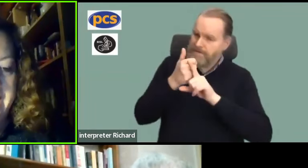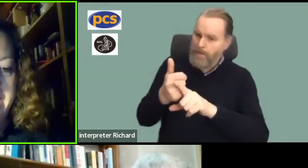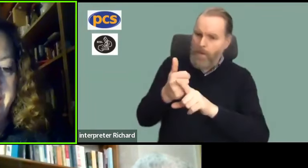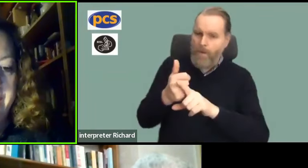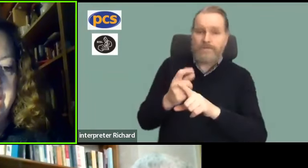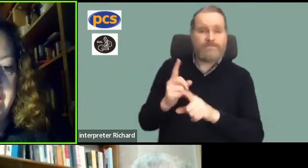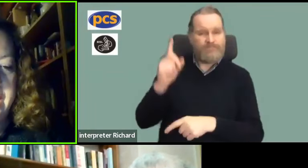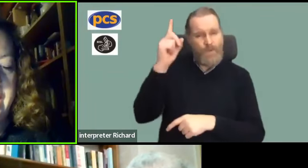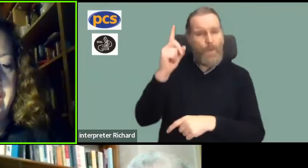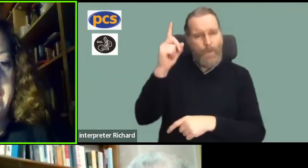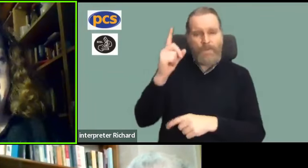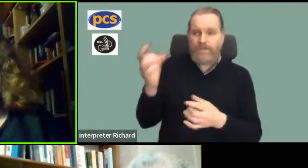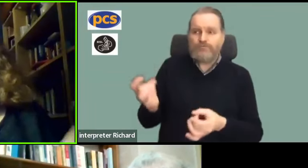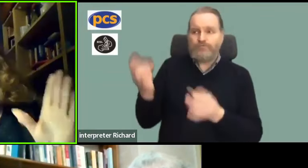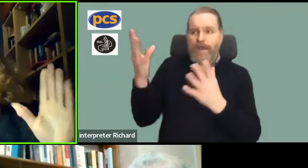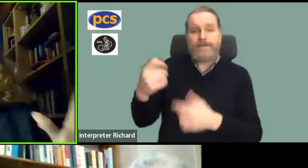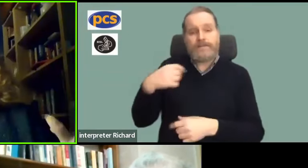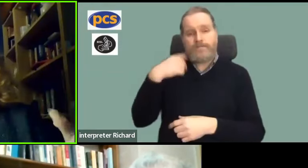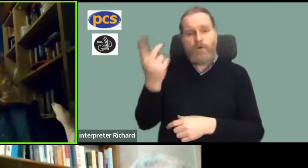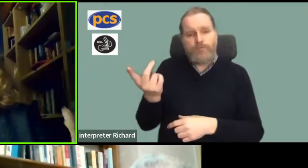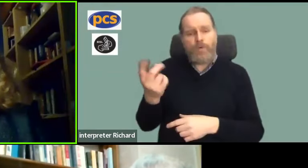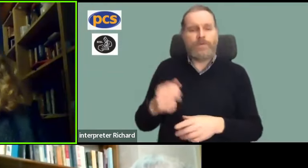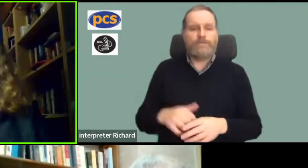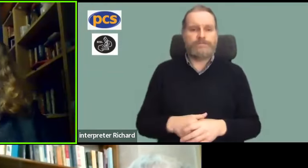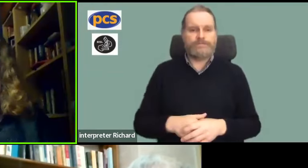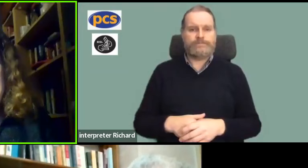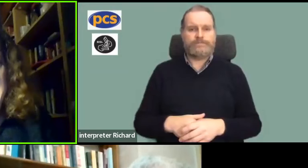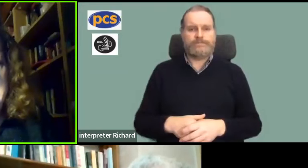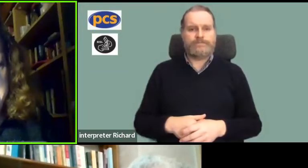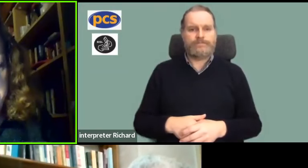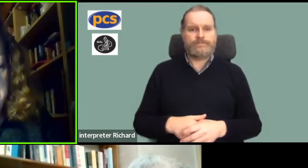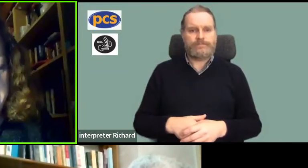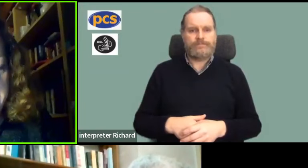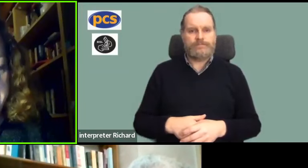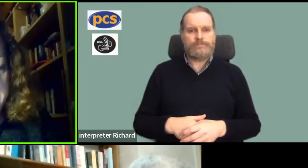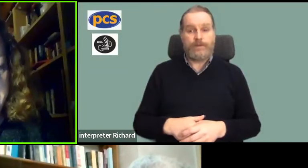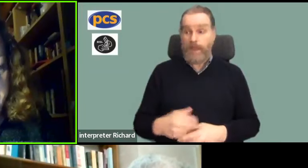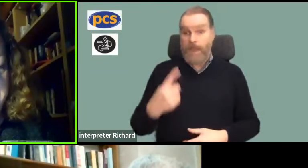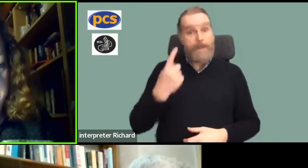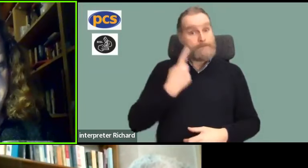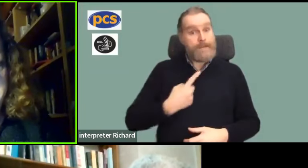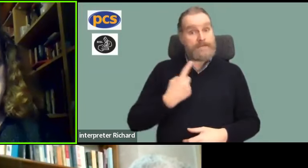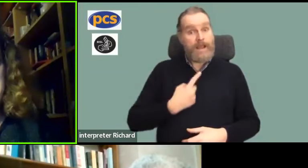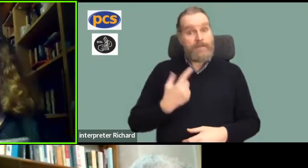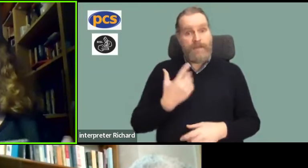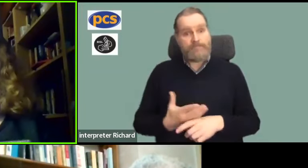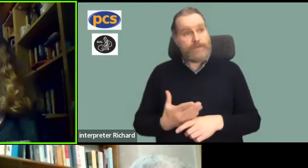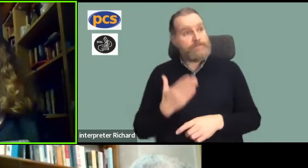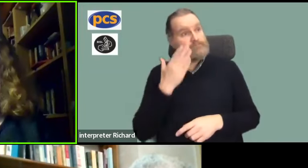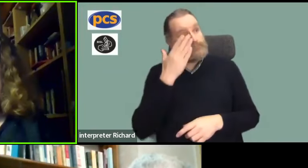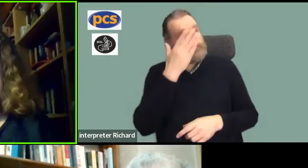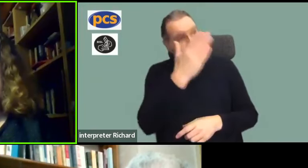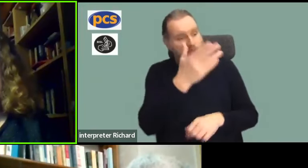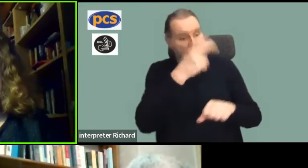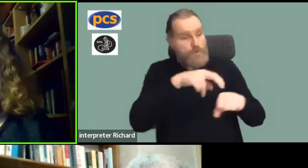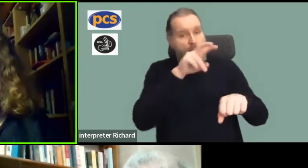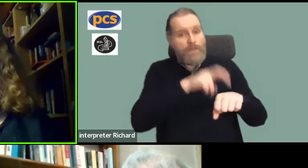, because she's asked to me because she's asked to me too. Okay. y, and I I and ay, and I I and it I spent a bit time in the in Northern